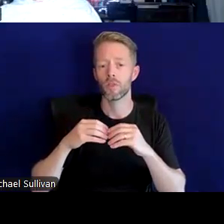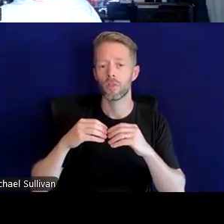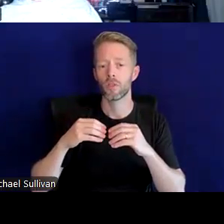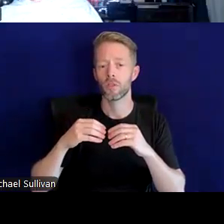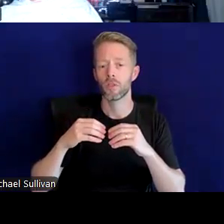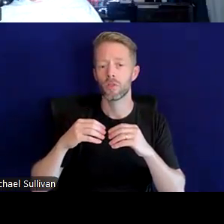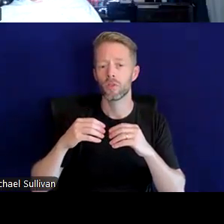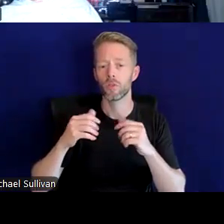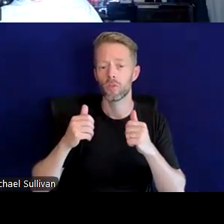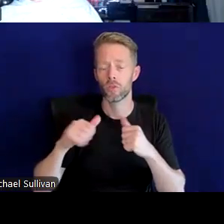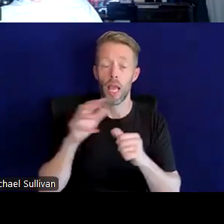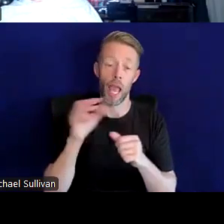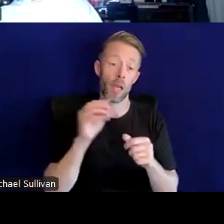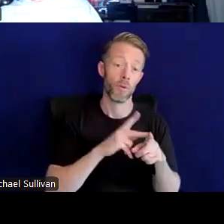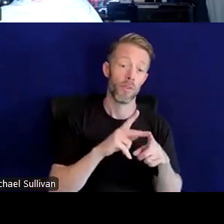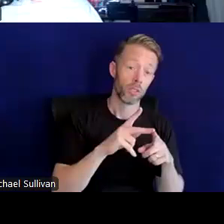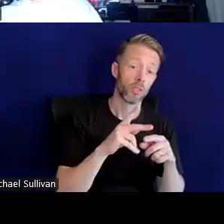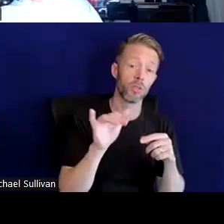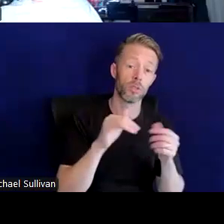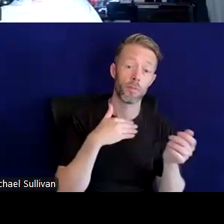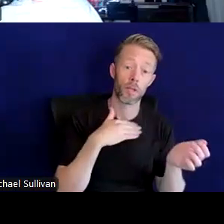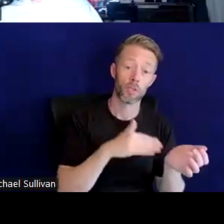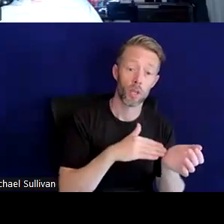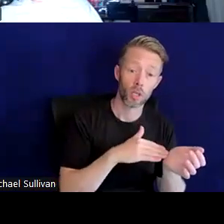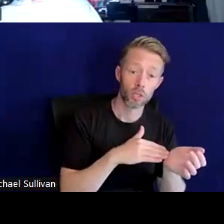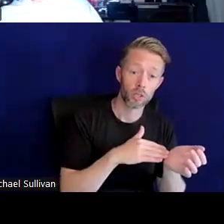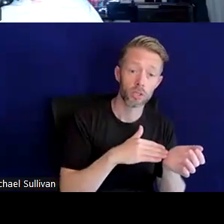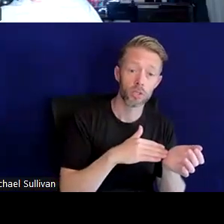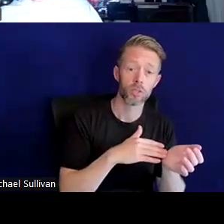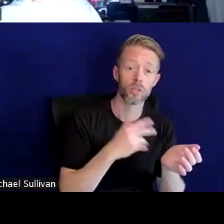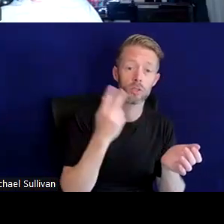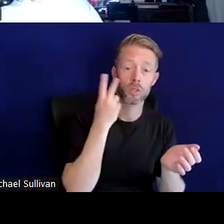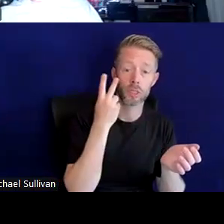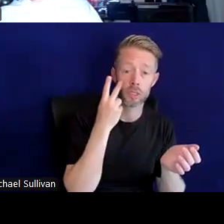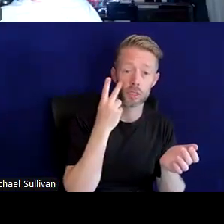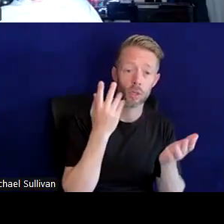try and also professionals my doctors to see what support